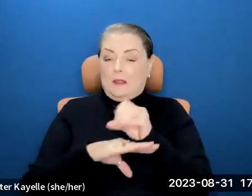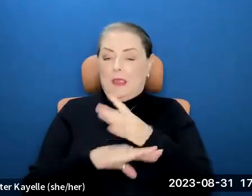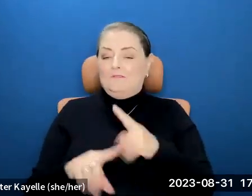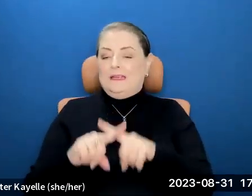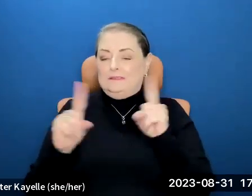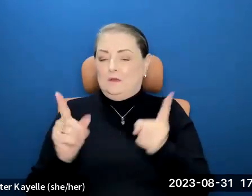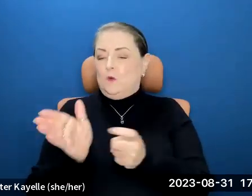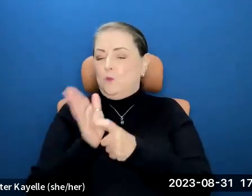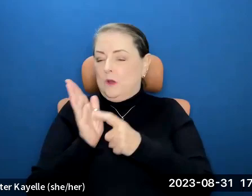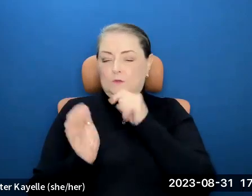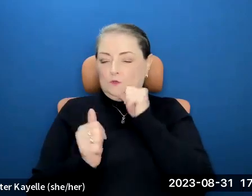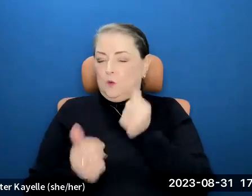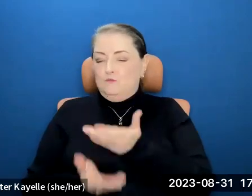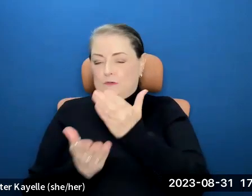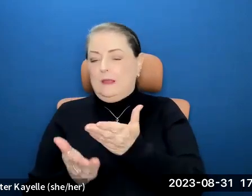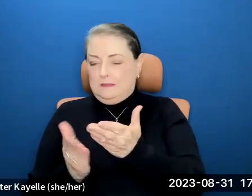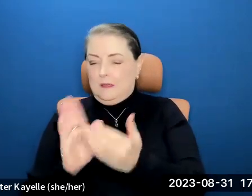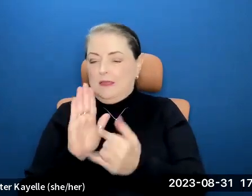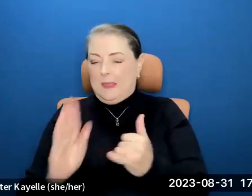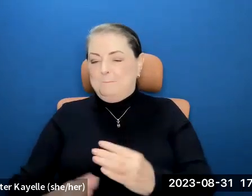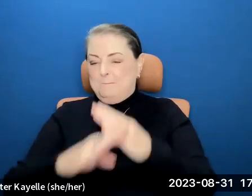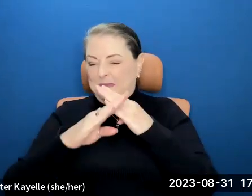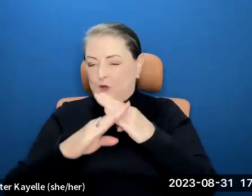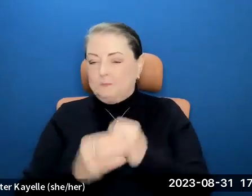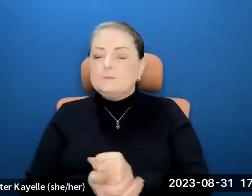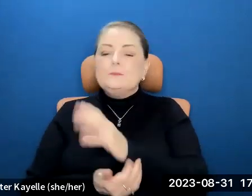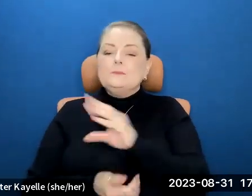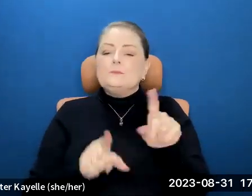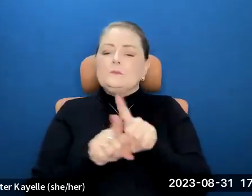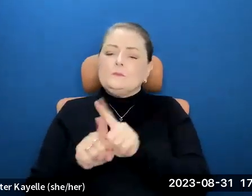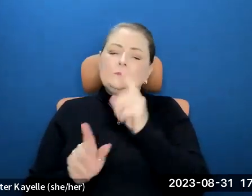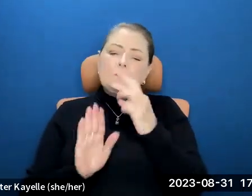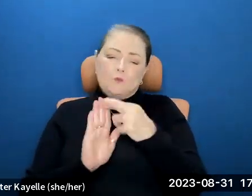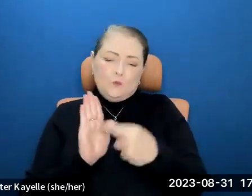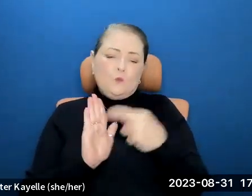that do not present this barrier there are also rules that would need to be adjusted